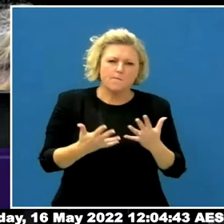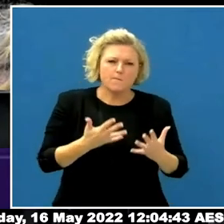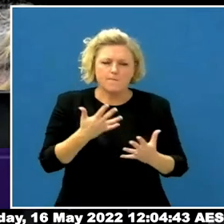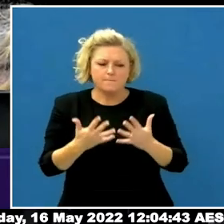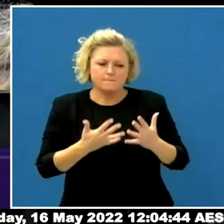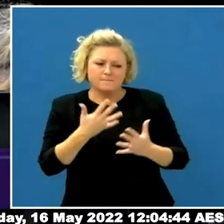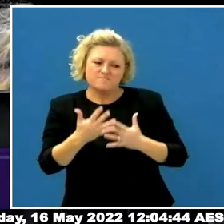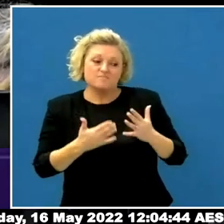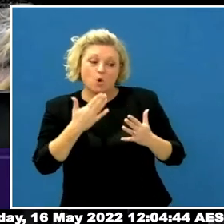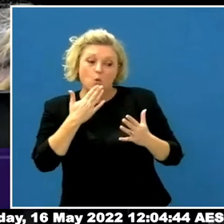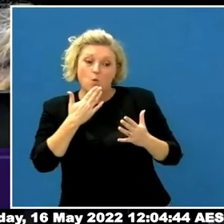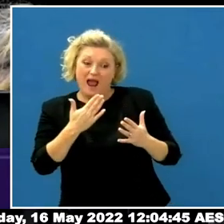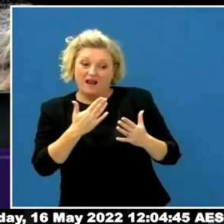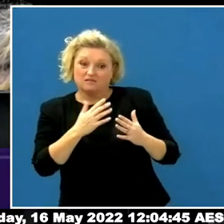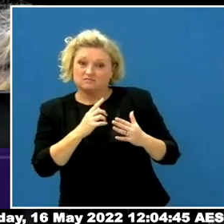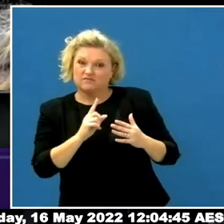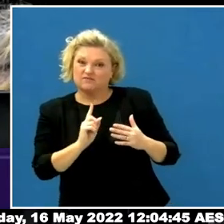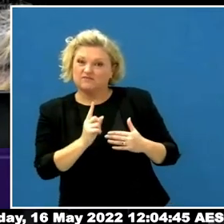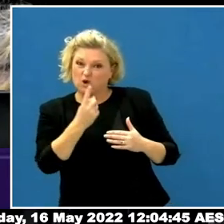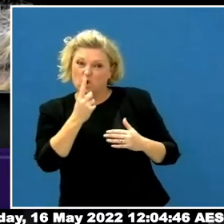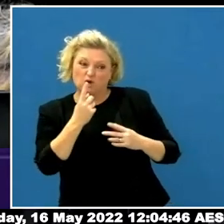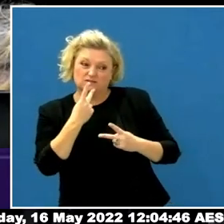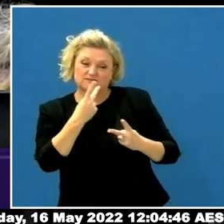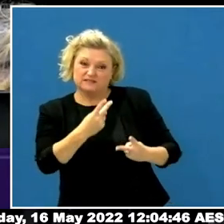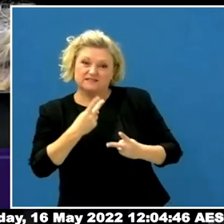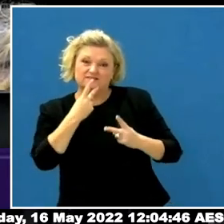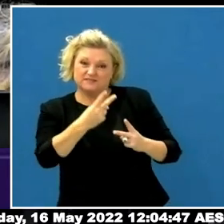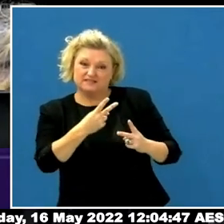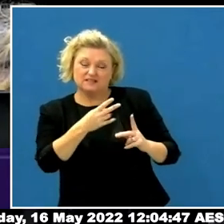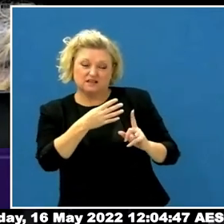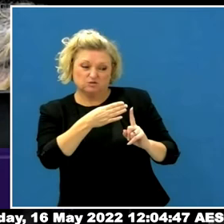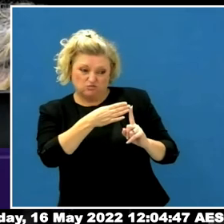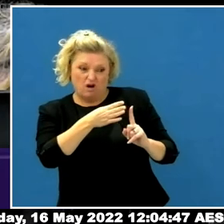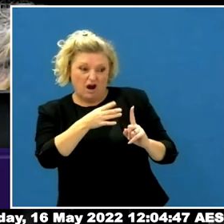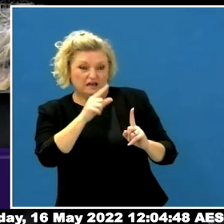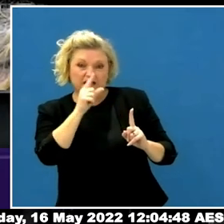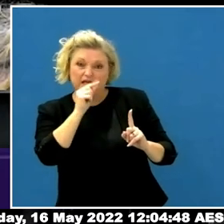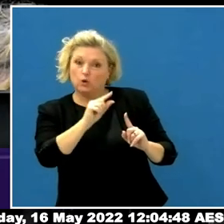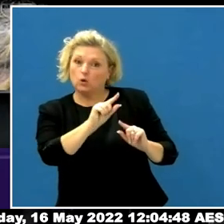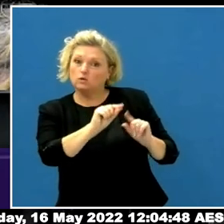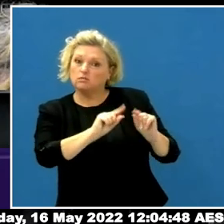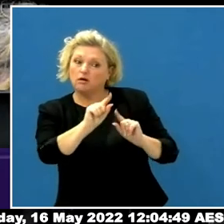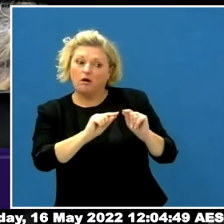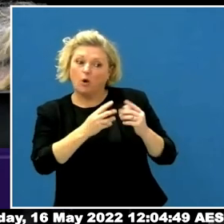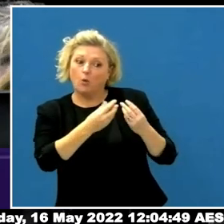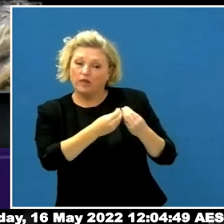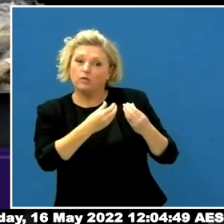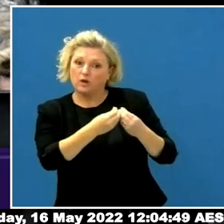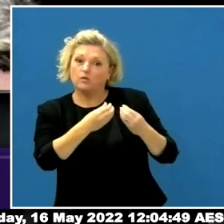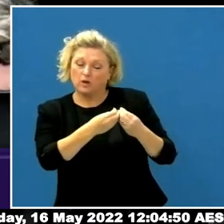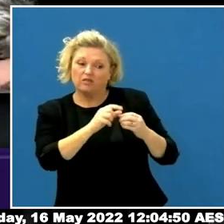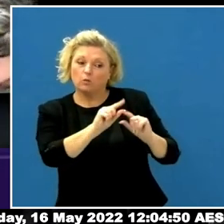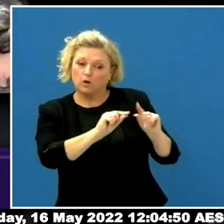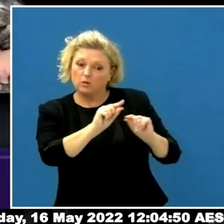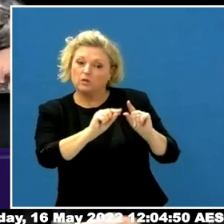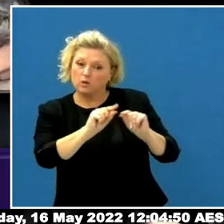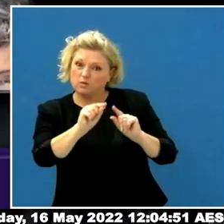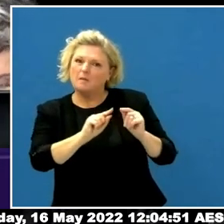could have many different workers and then it sort of slimmed down to the workers that they would let Jason have, yes.